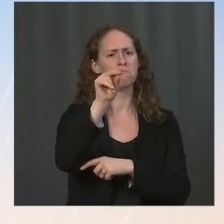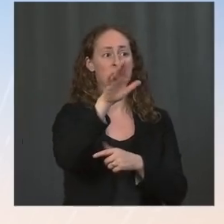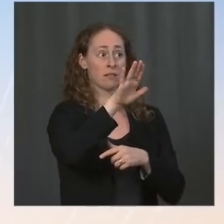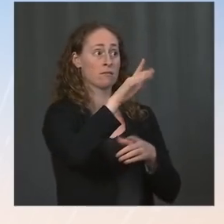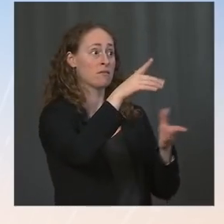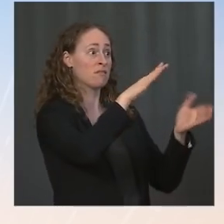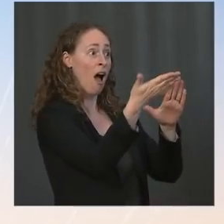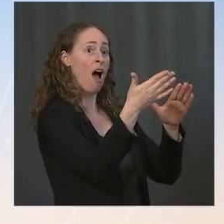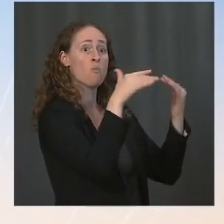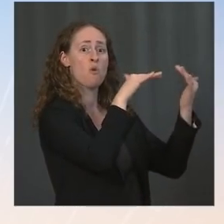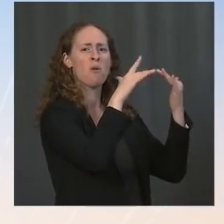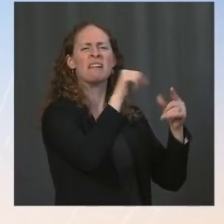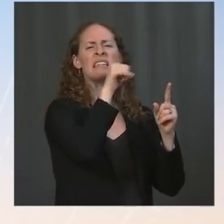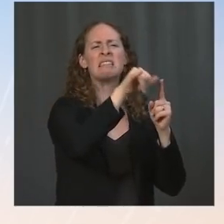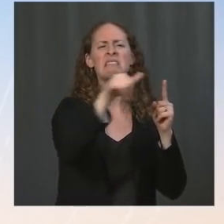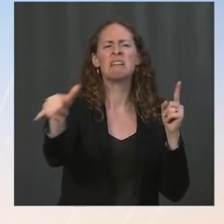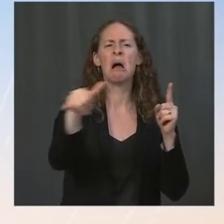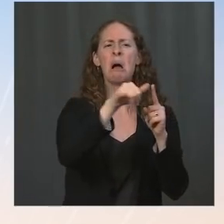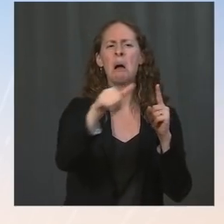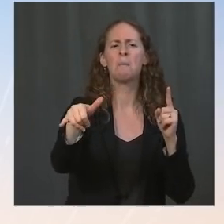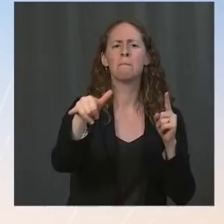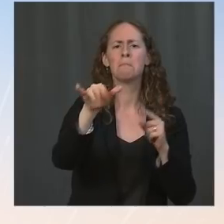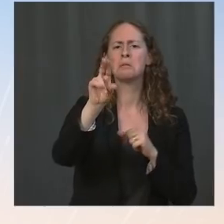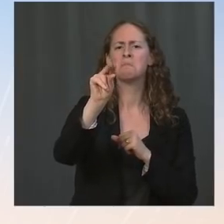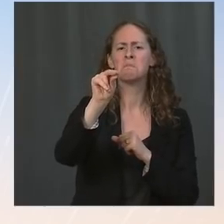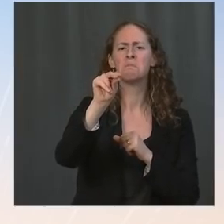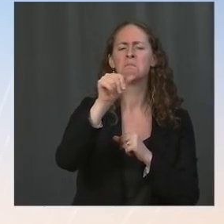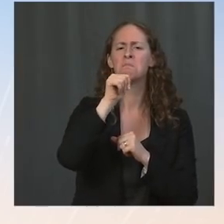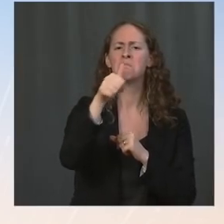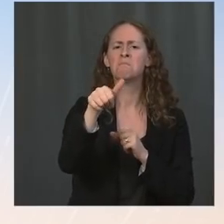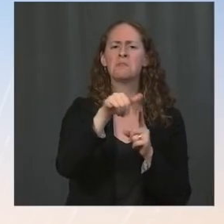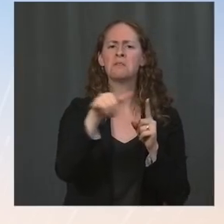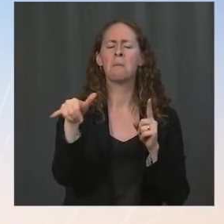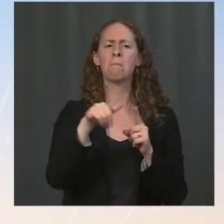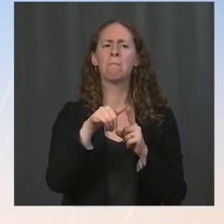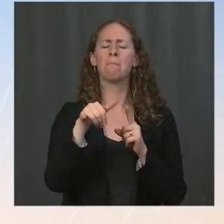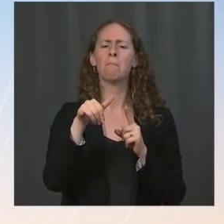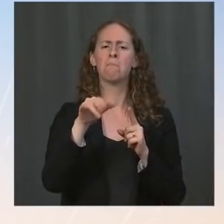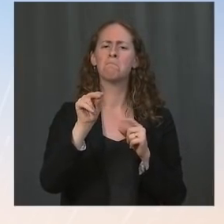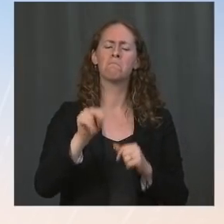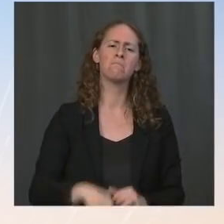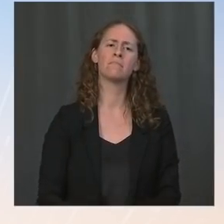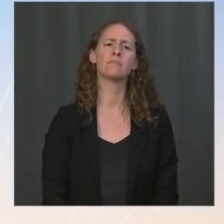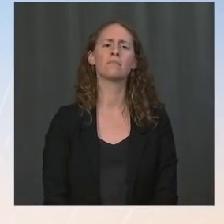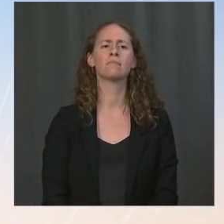as these -- terrorists -- as these families did that they're mourning, he knows, as I just said,